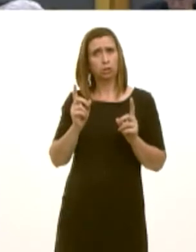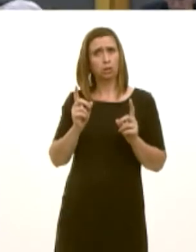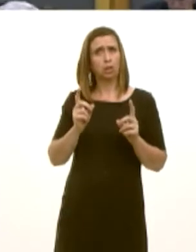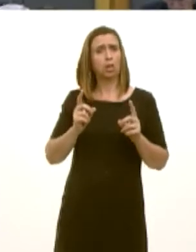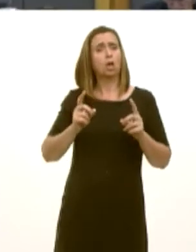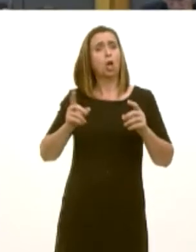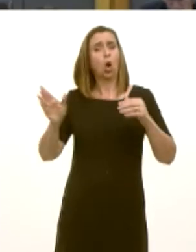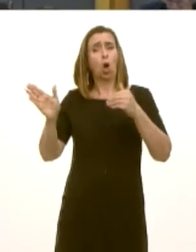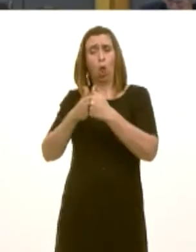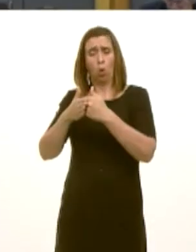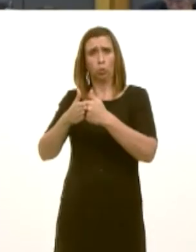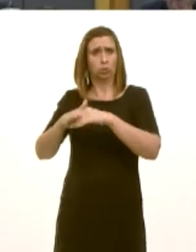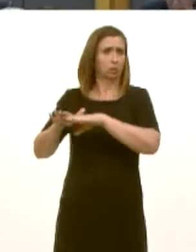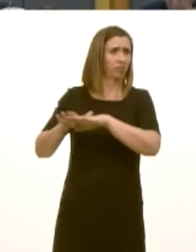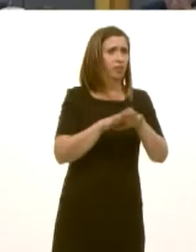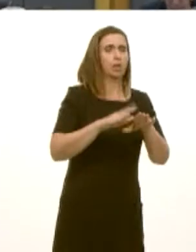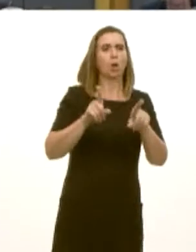Carwyn Jones: Absolutely right.